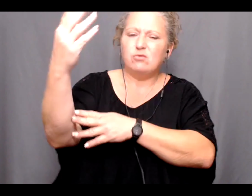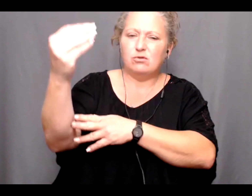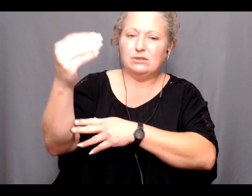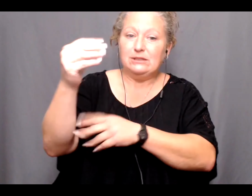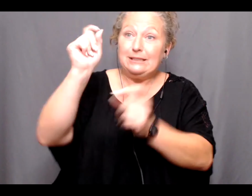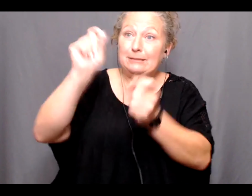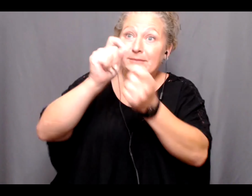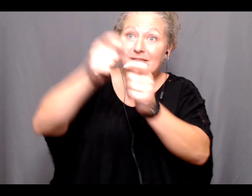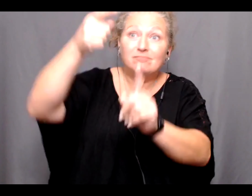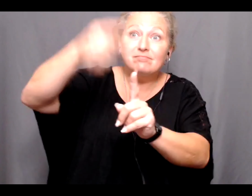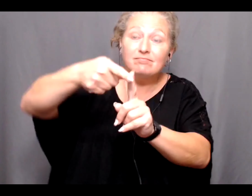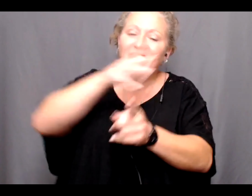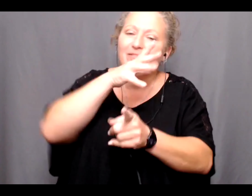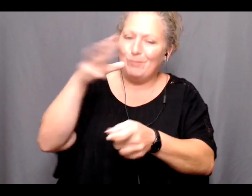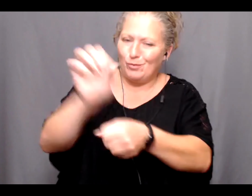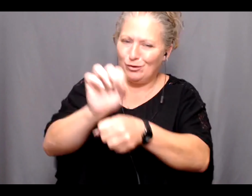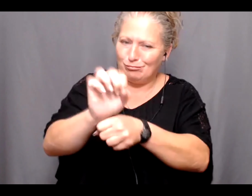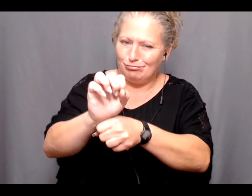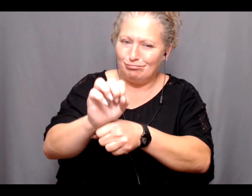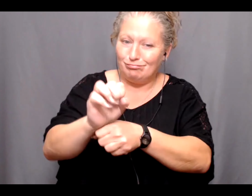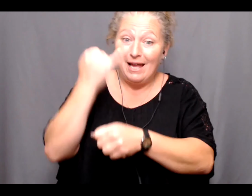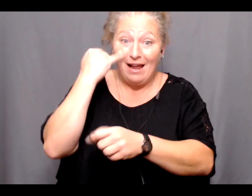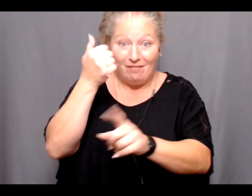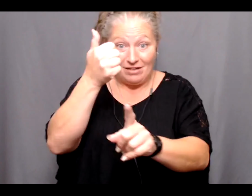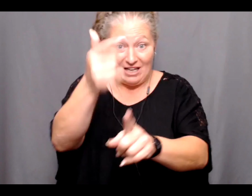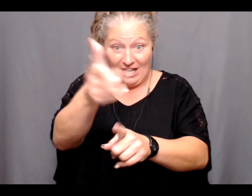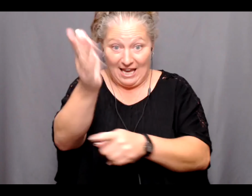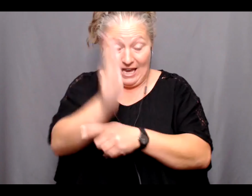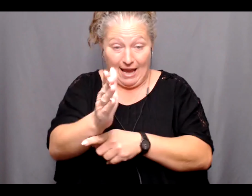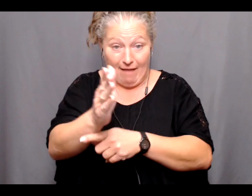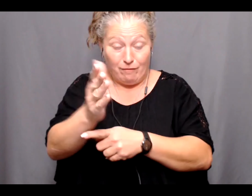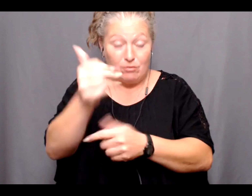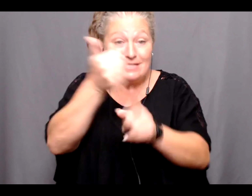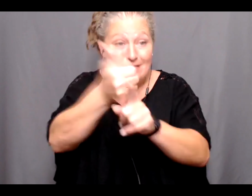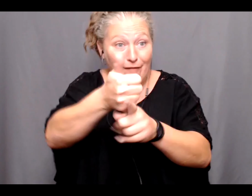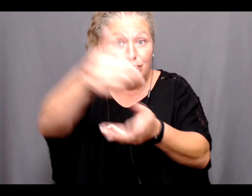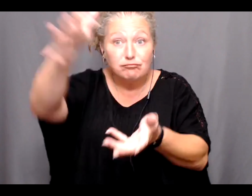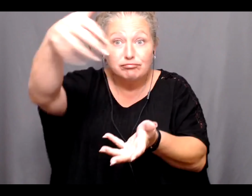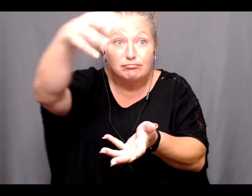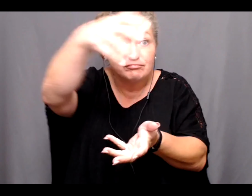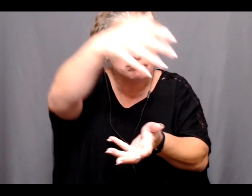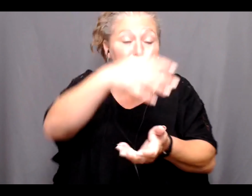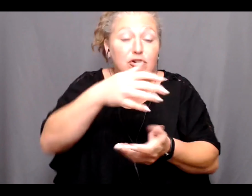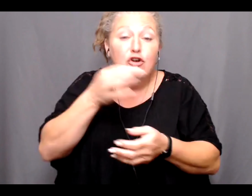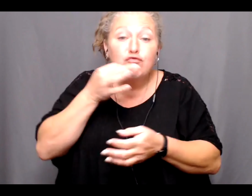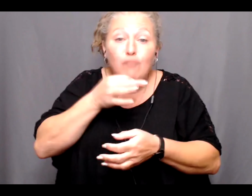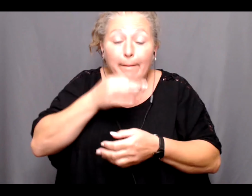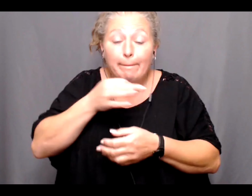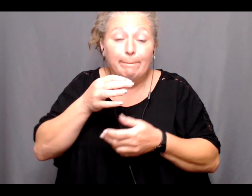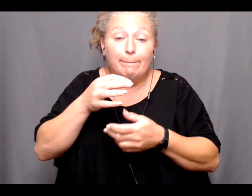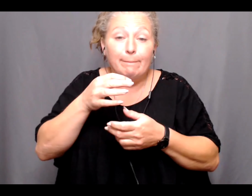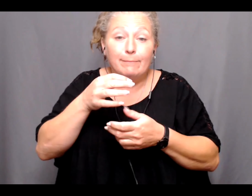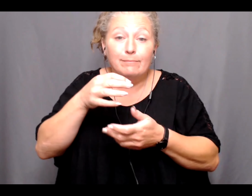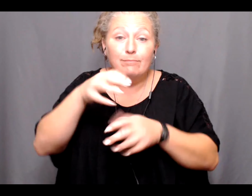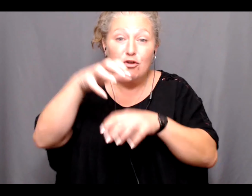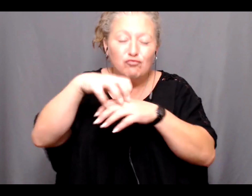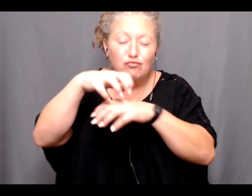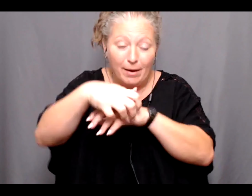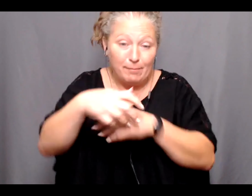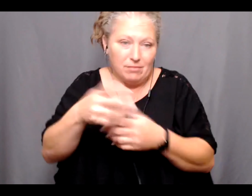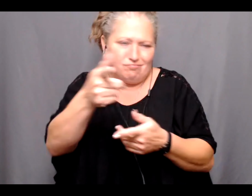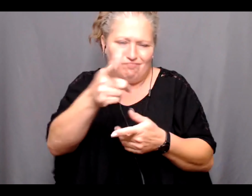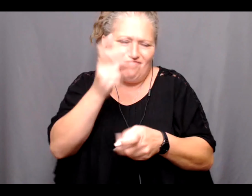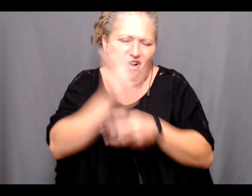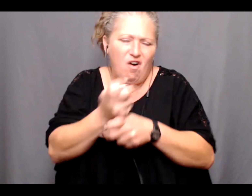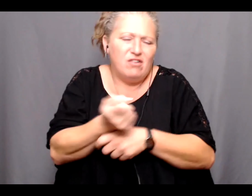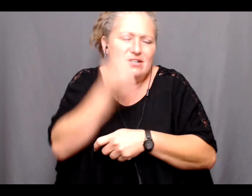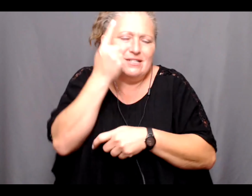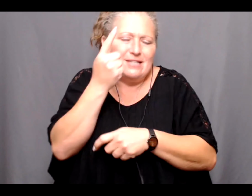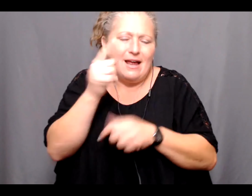It's hard to understand just how hard that work is these workers are quickly picking grapes